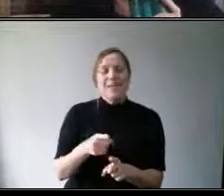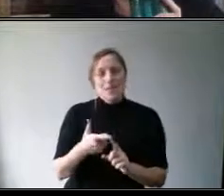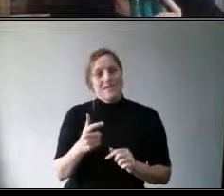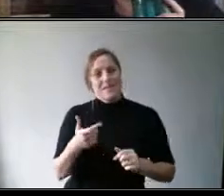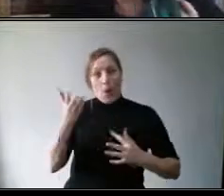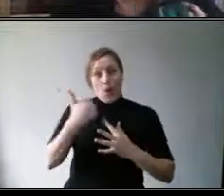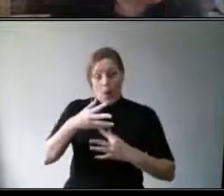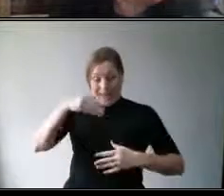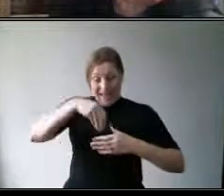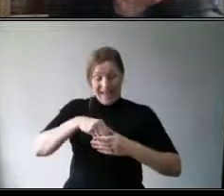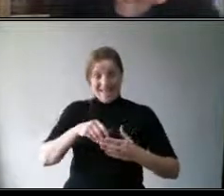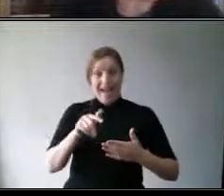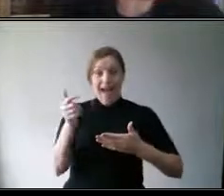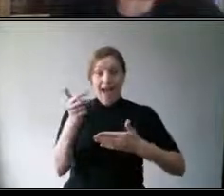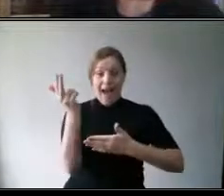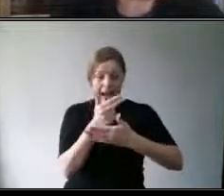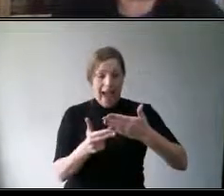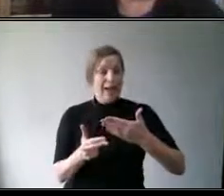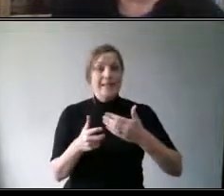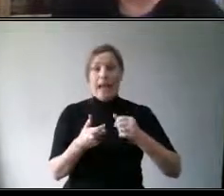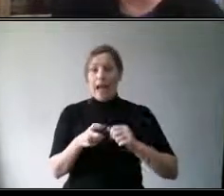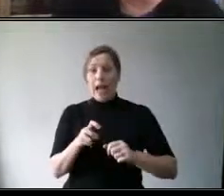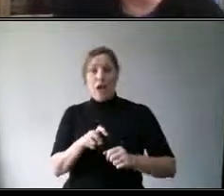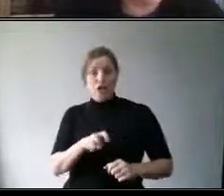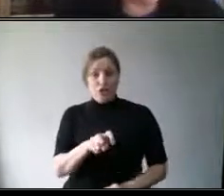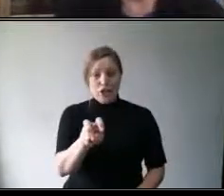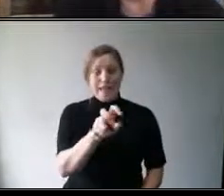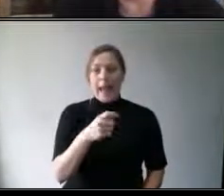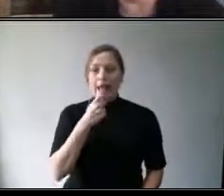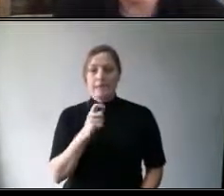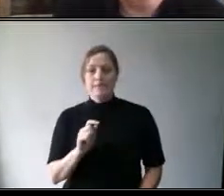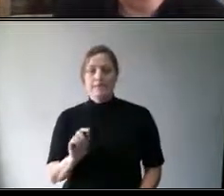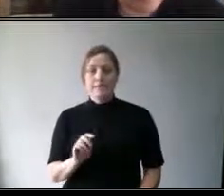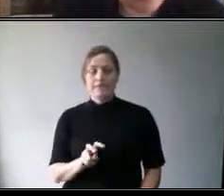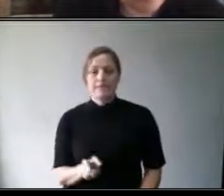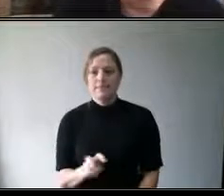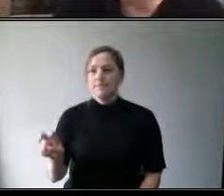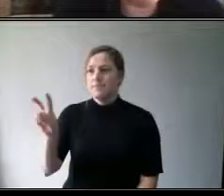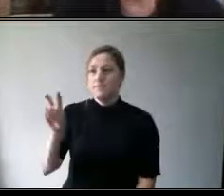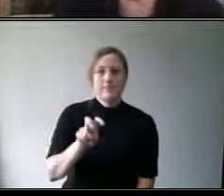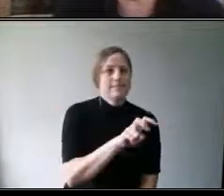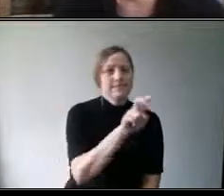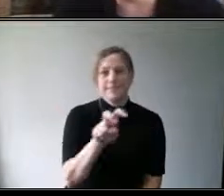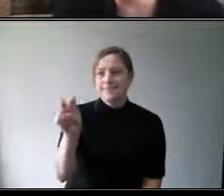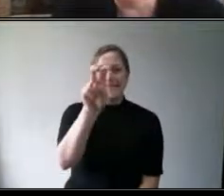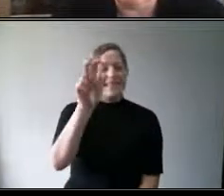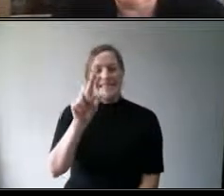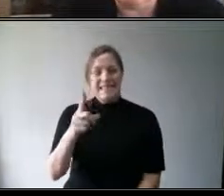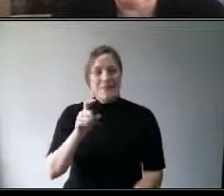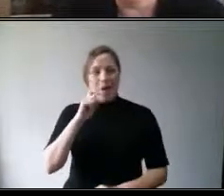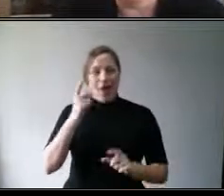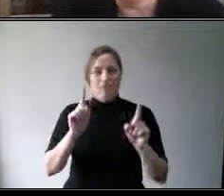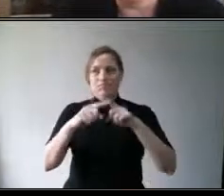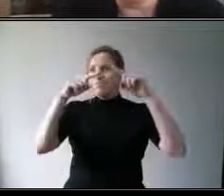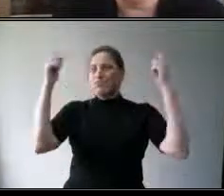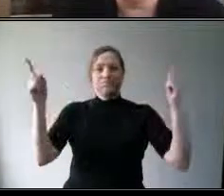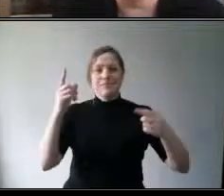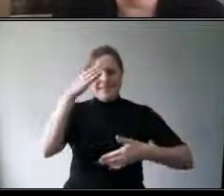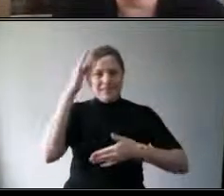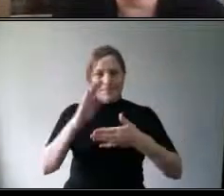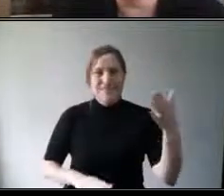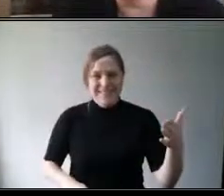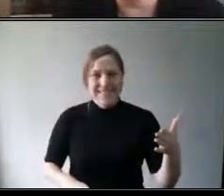you to to add into a whole range of experiences you're going to have um and i i think um just